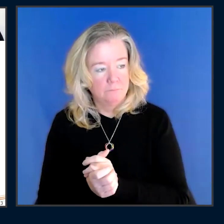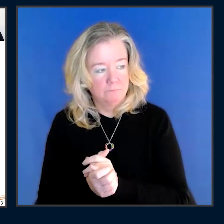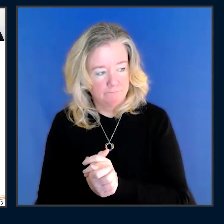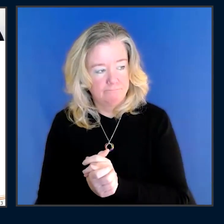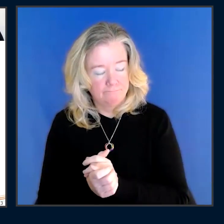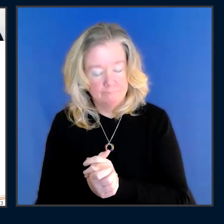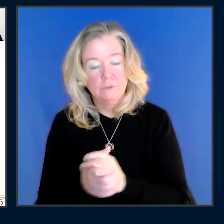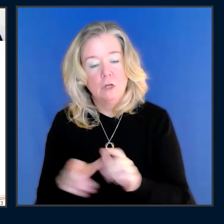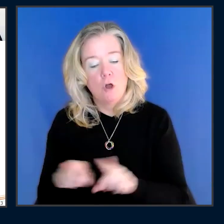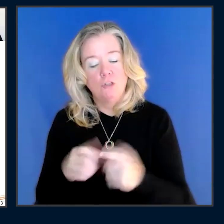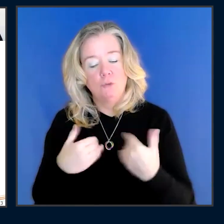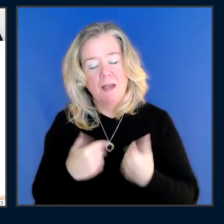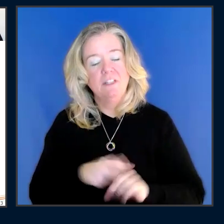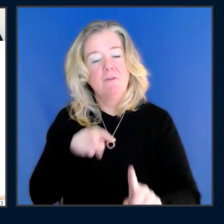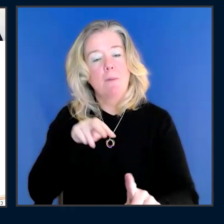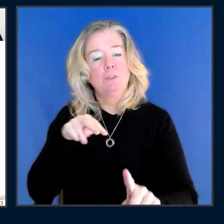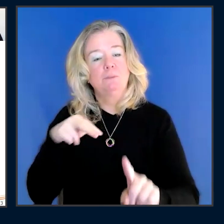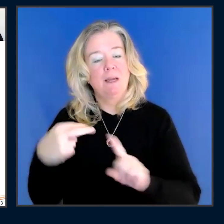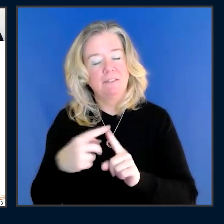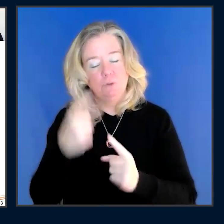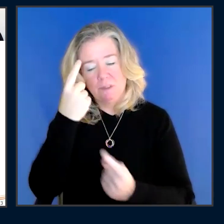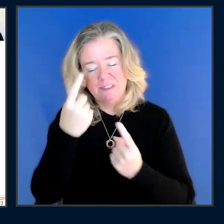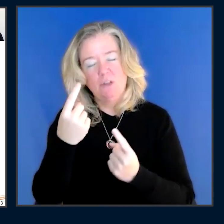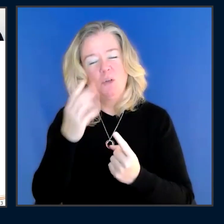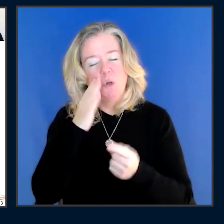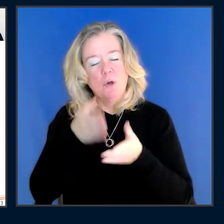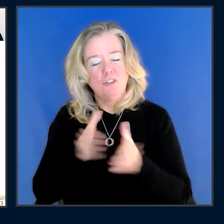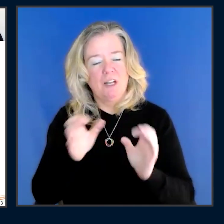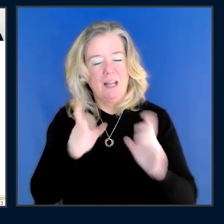There are also different perspectives to consider, and we can start to name them off,